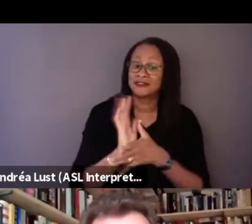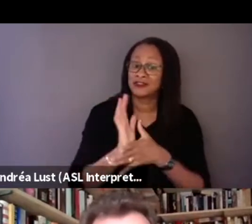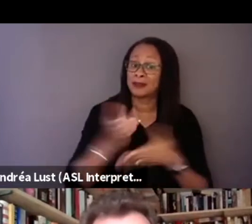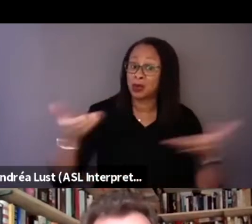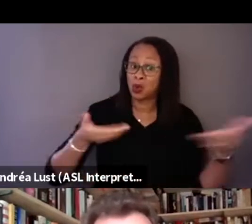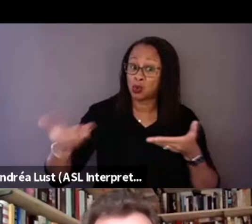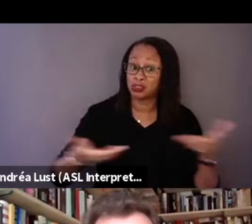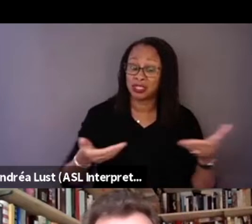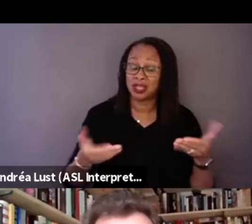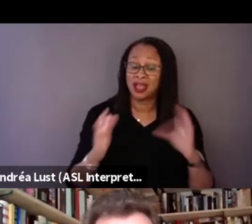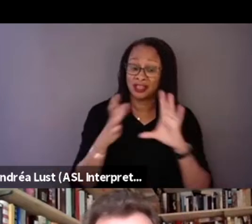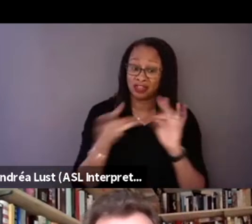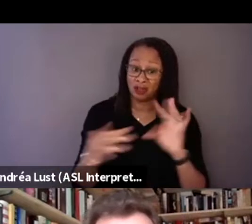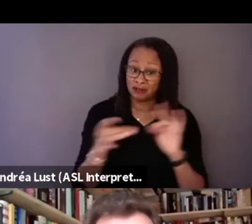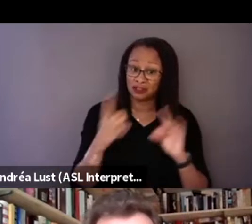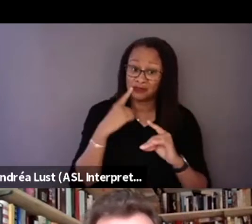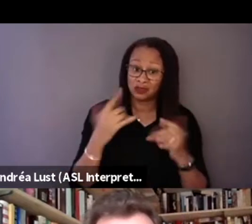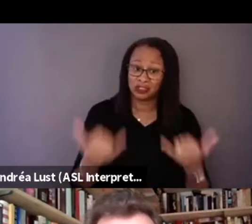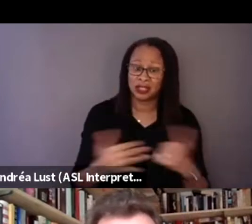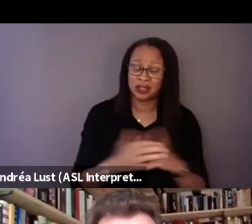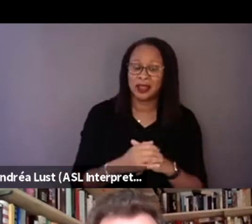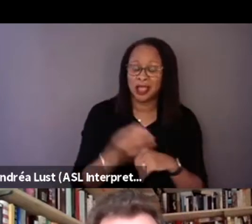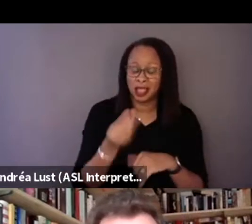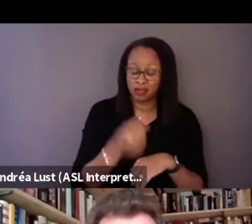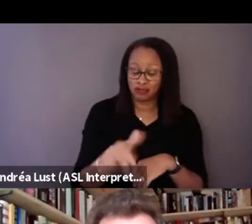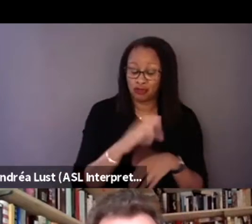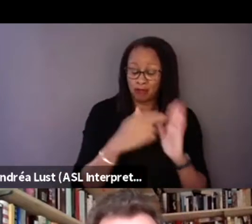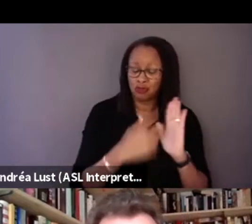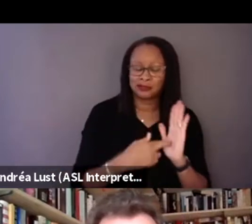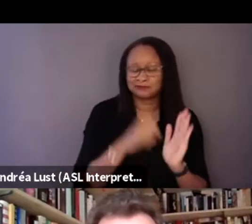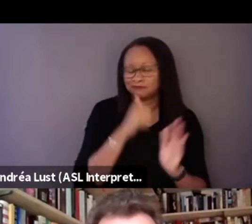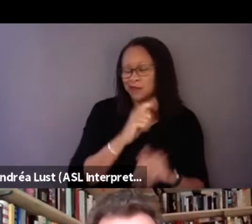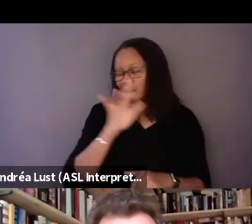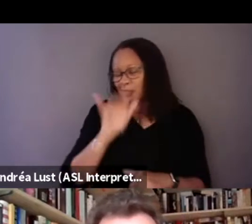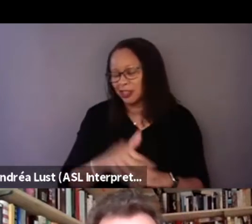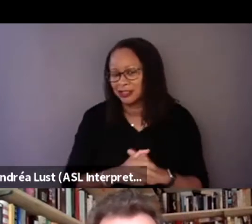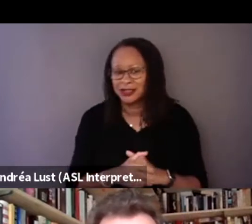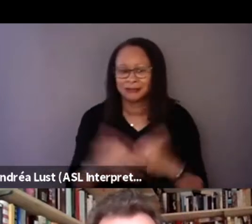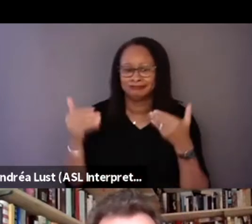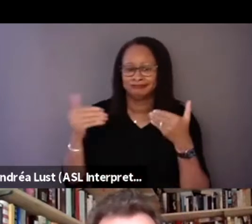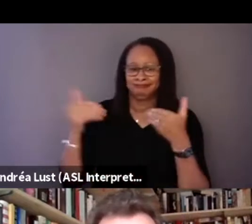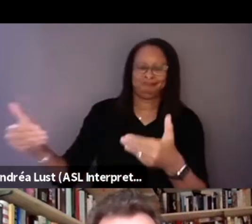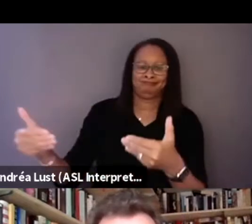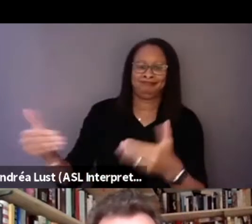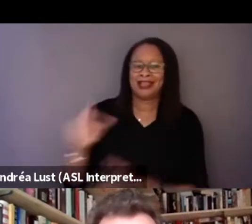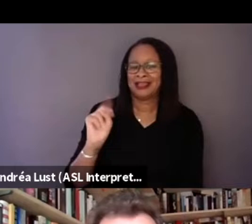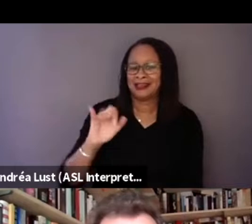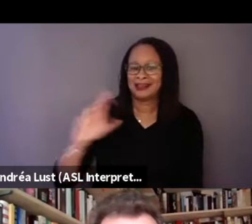In terms of ground rules, not really. We let Nick and Amanda have full access to our lives,